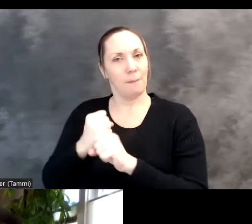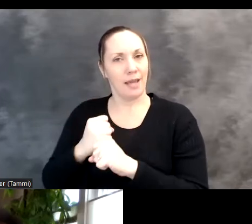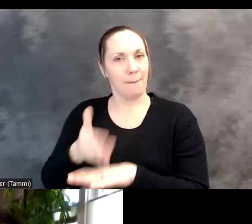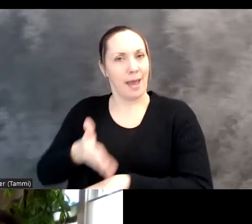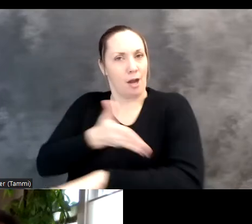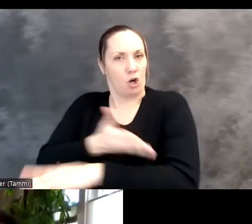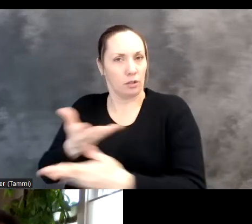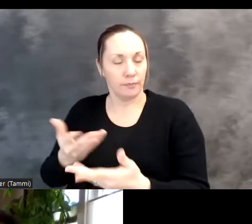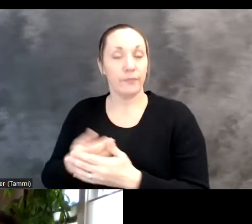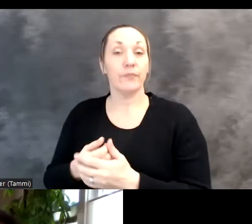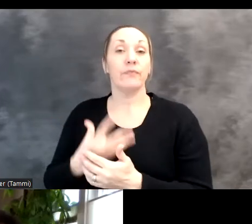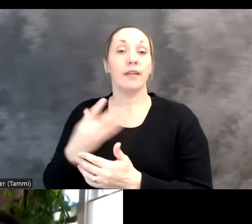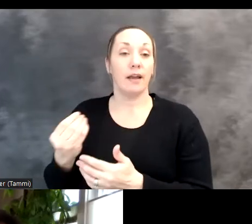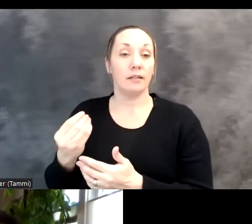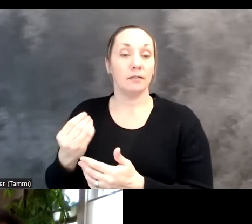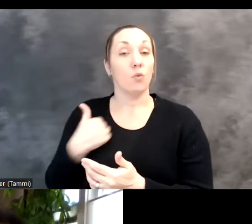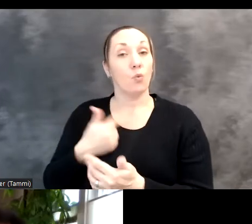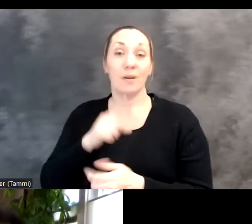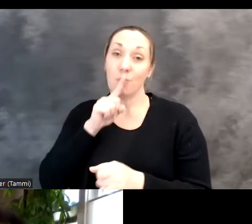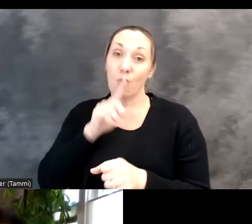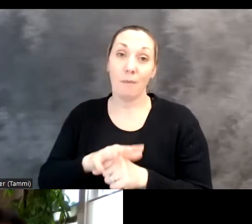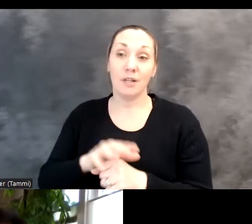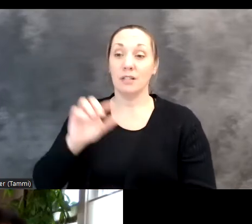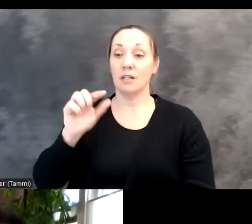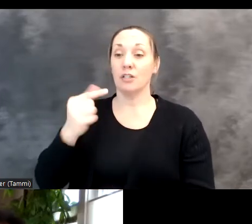who is are using this technology and know